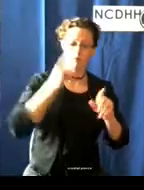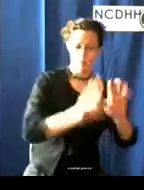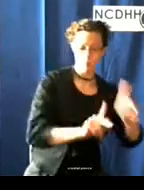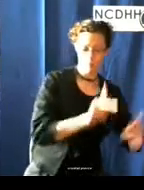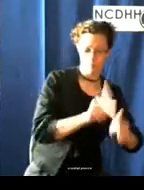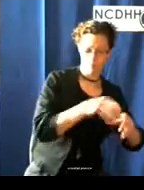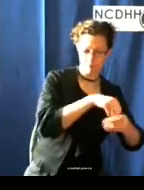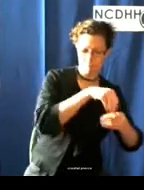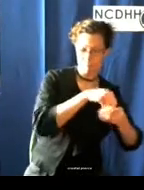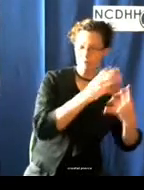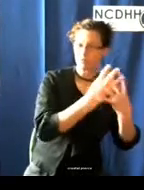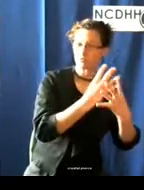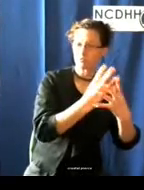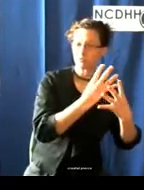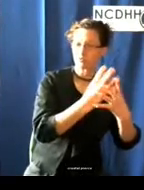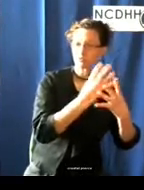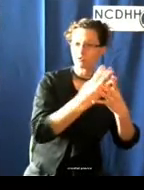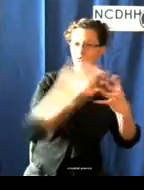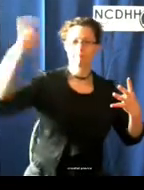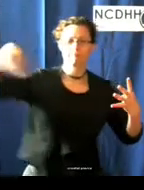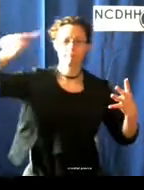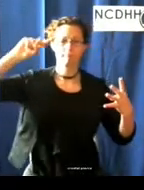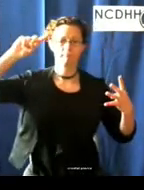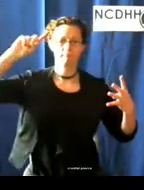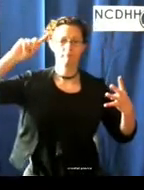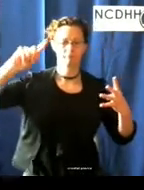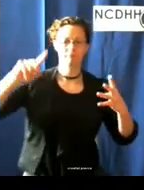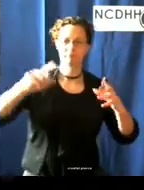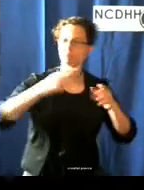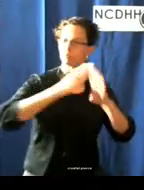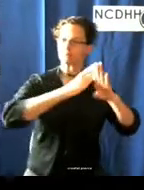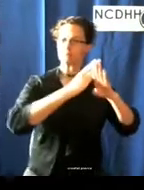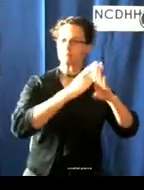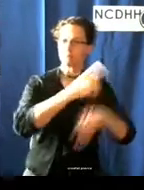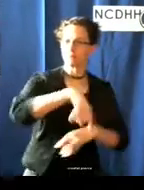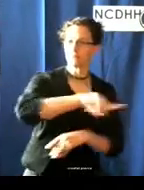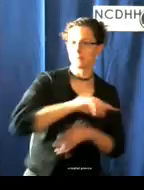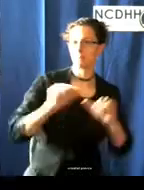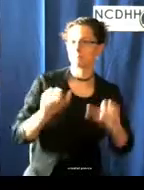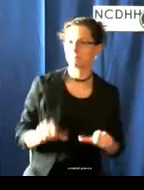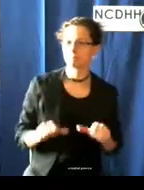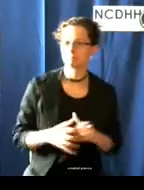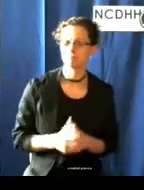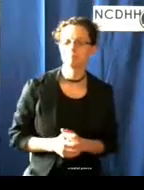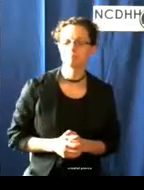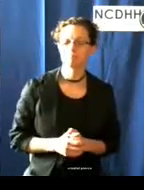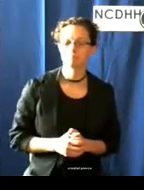THE NEXT LAW IS THE AMERICANS WITH DISABILITIES ACT OR ADA WHICH MANDATES